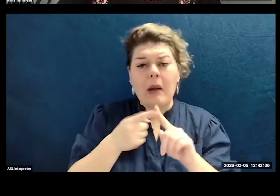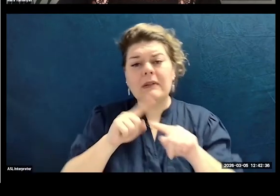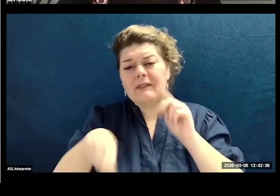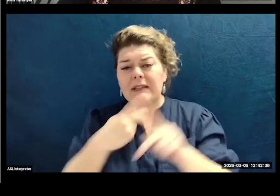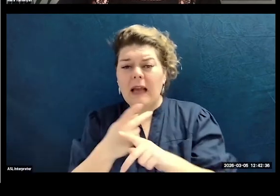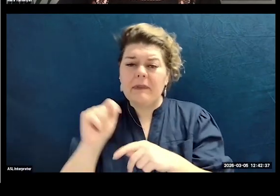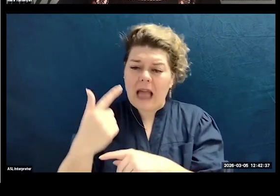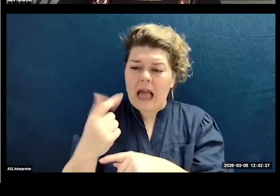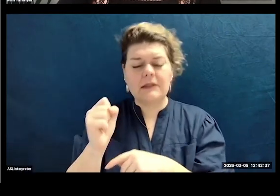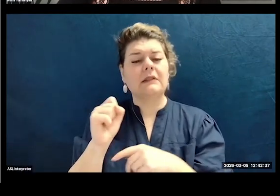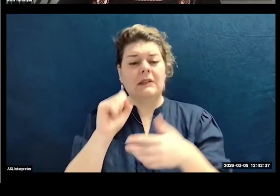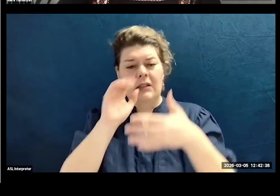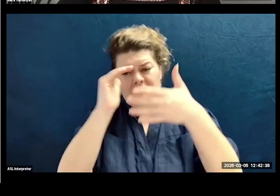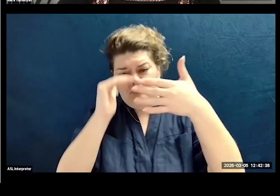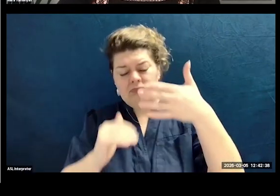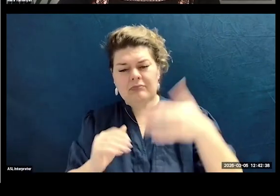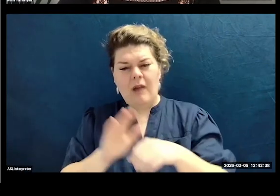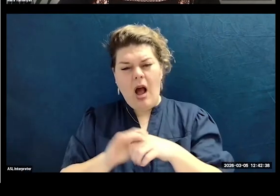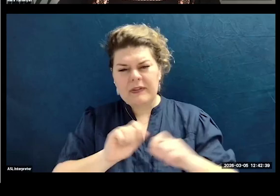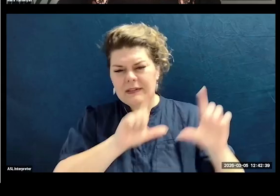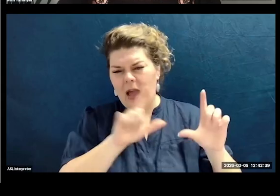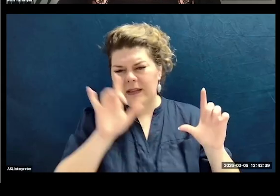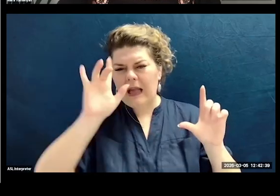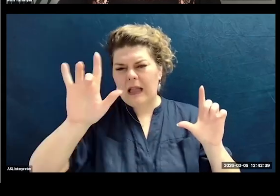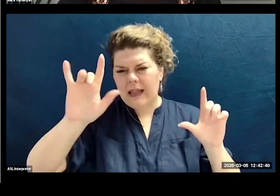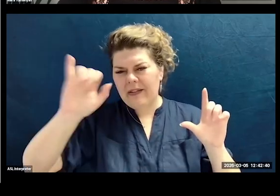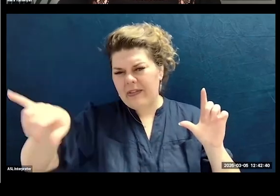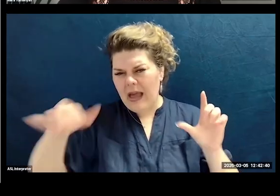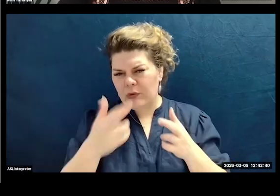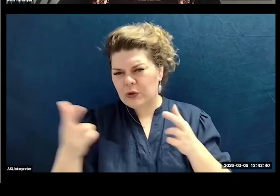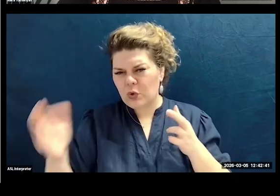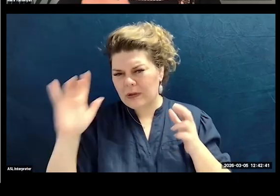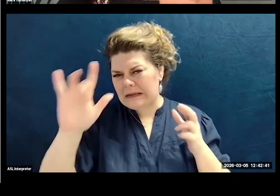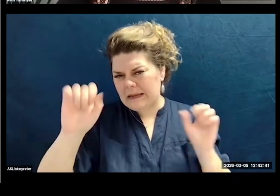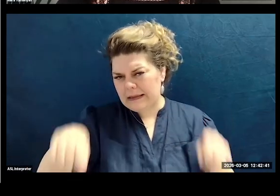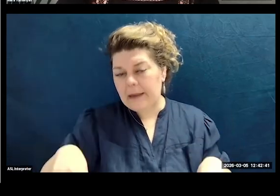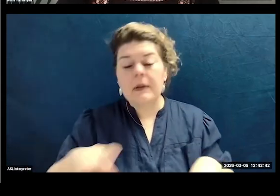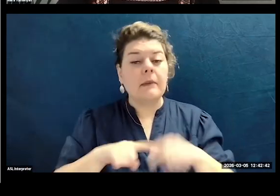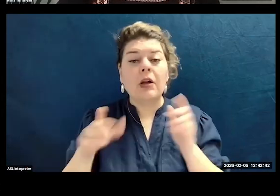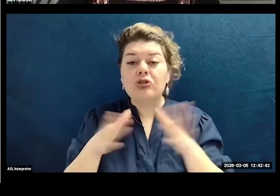following this resource on the slide. But in general, in tag structure,